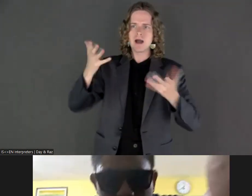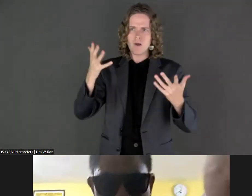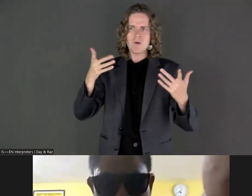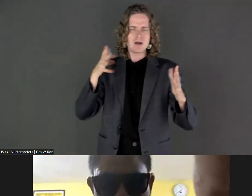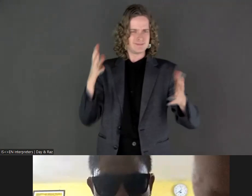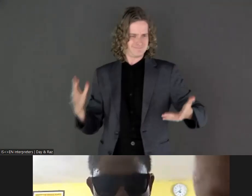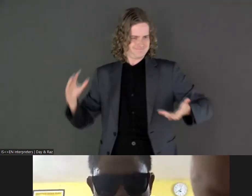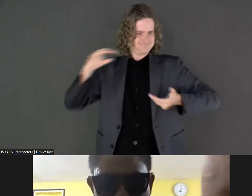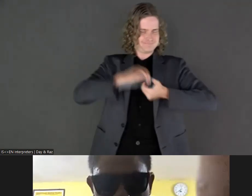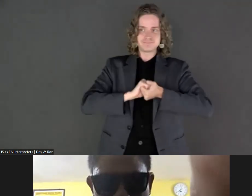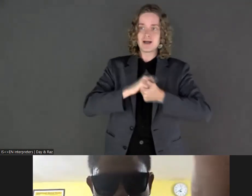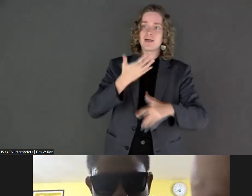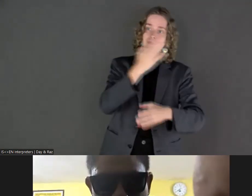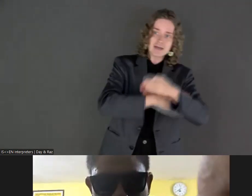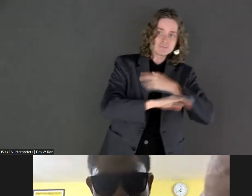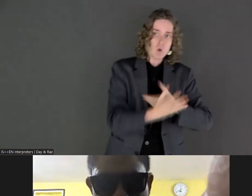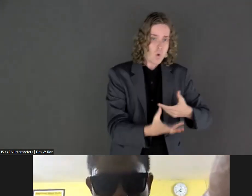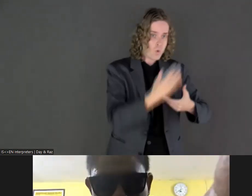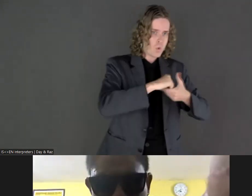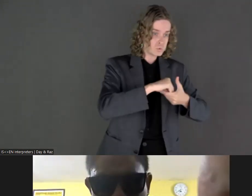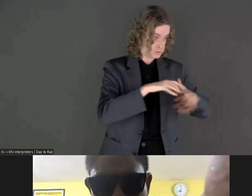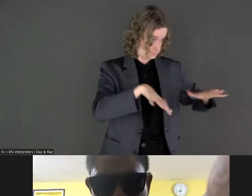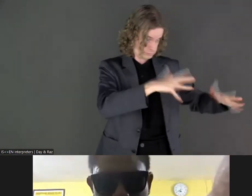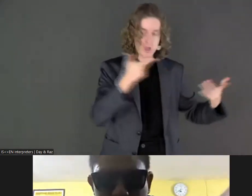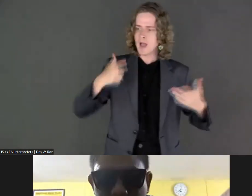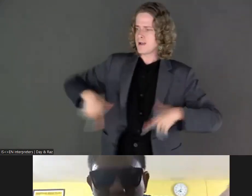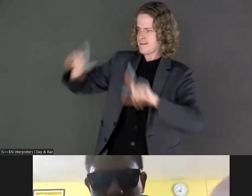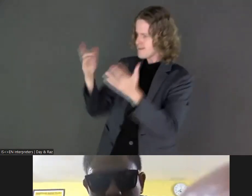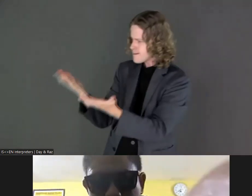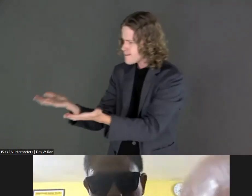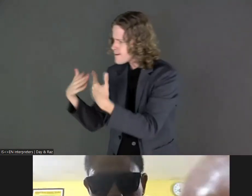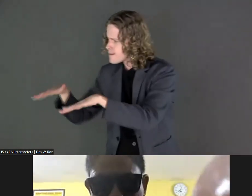My name is Rosario Galarza, from the International Disability Alliance and I